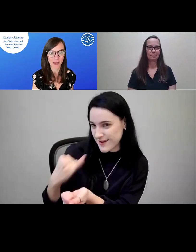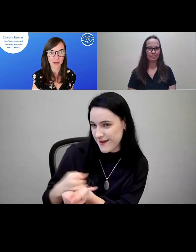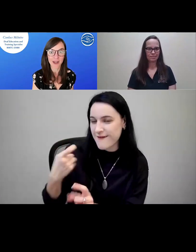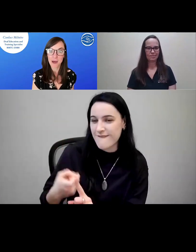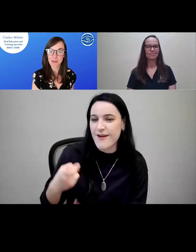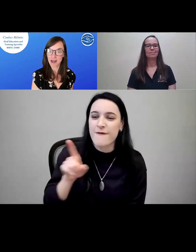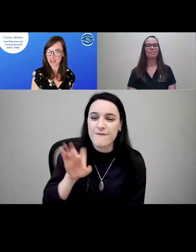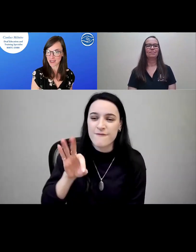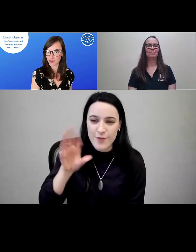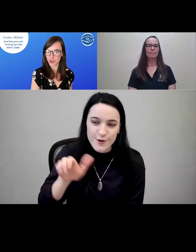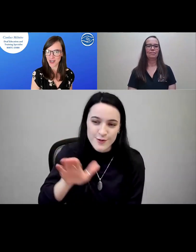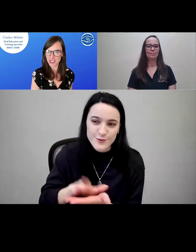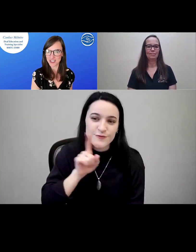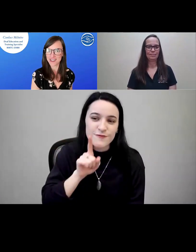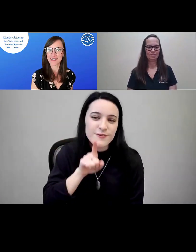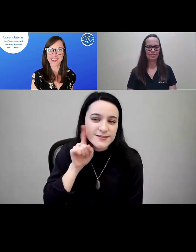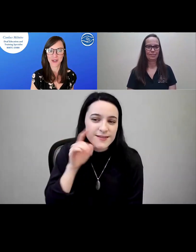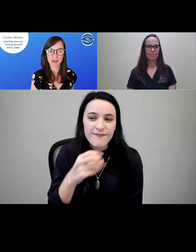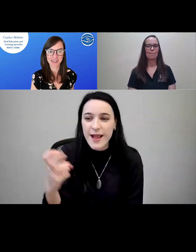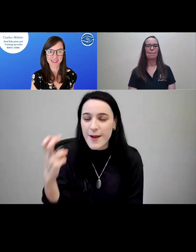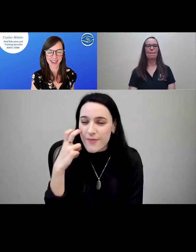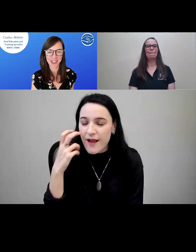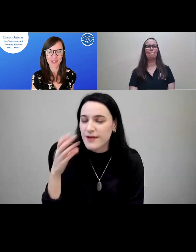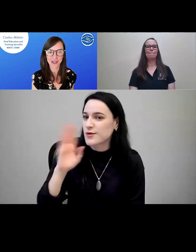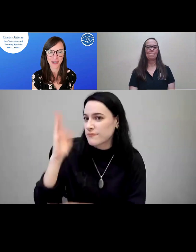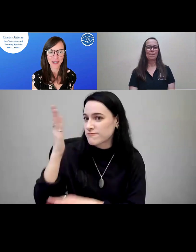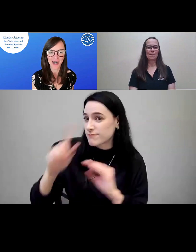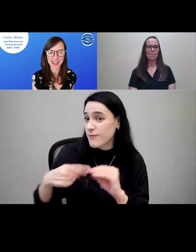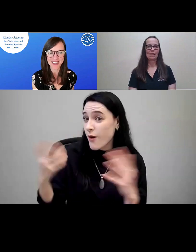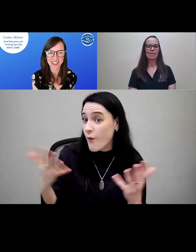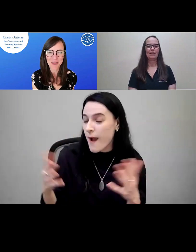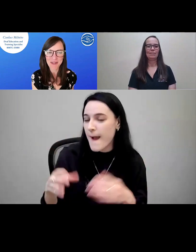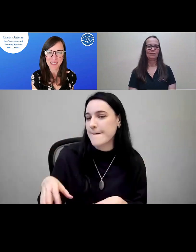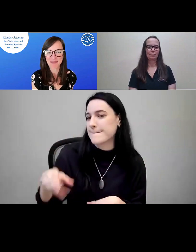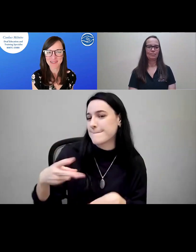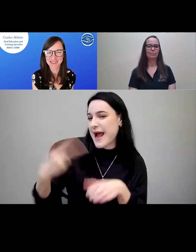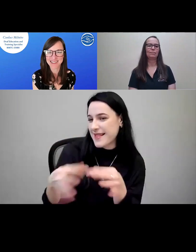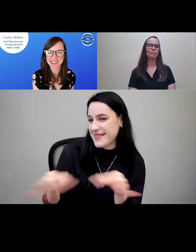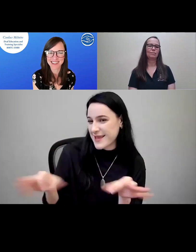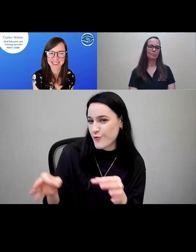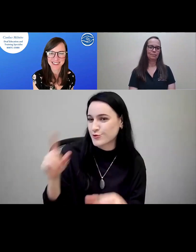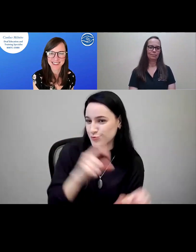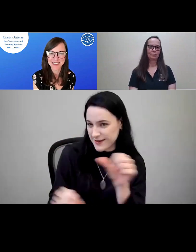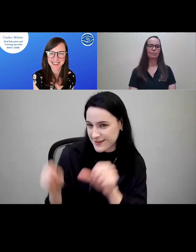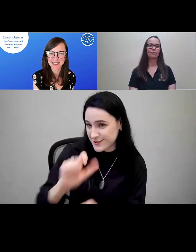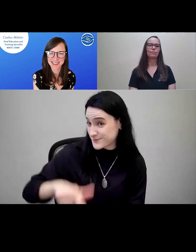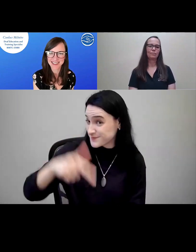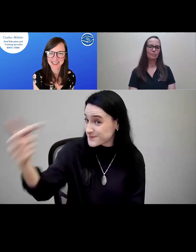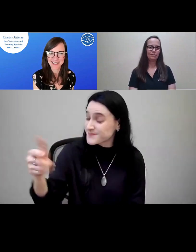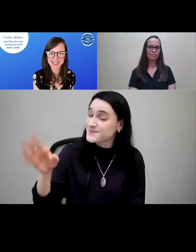about bilingual strategies. So, I'm gonna hand it over to her. Hi, Janelle. Welcome!